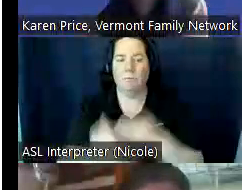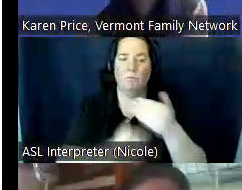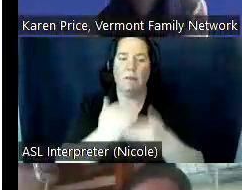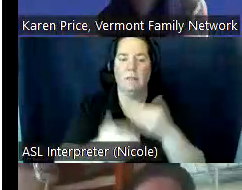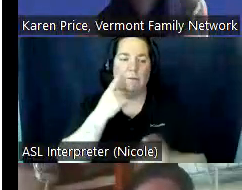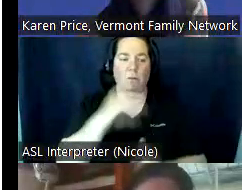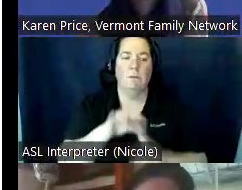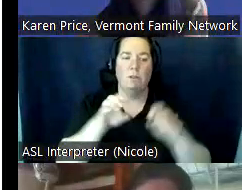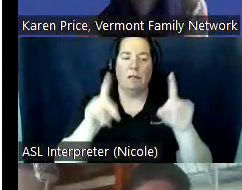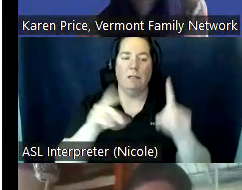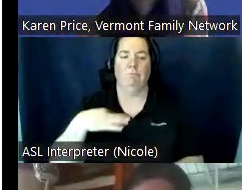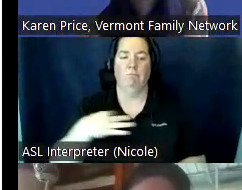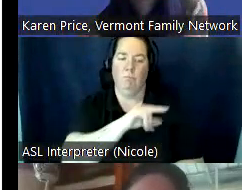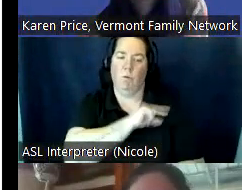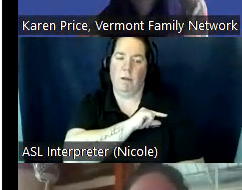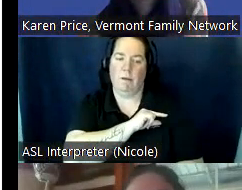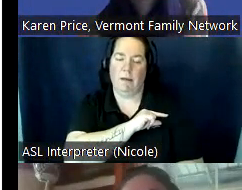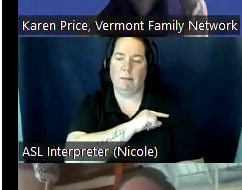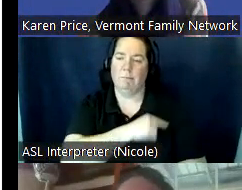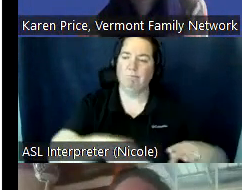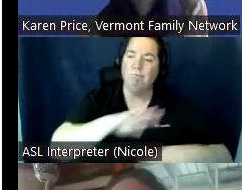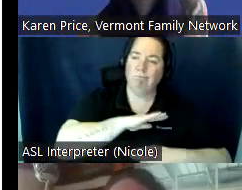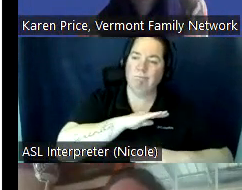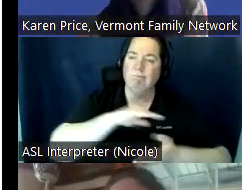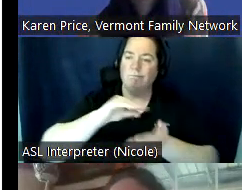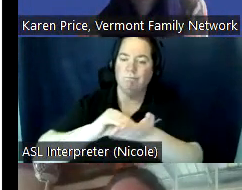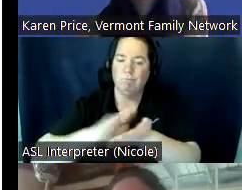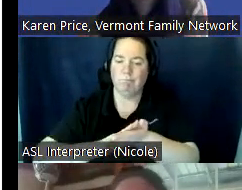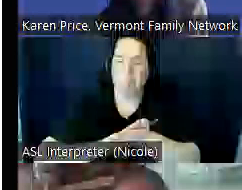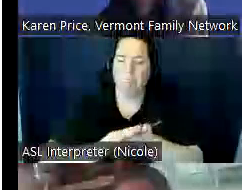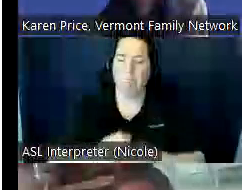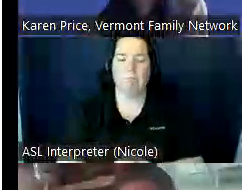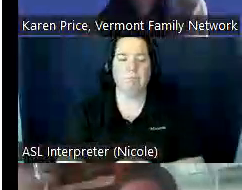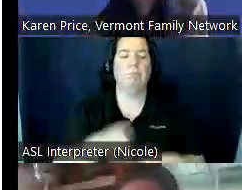that must be met and documented. This document walks families through the three criteria that